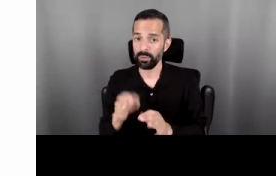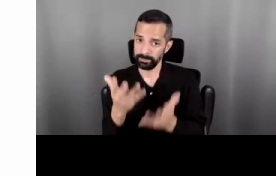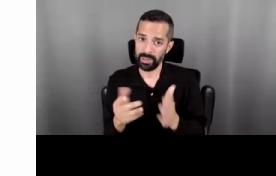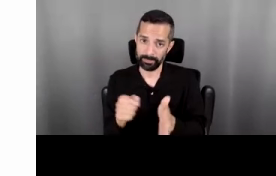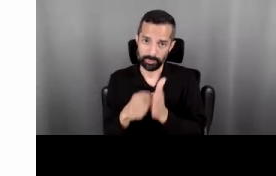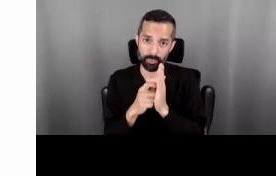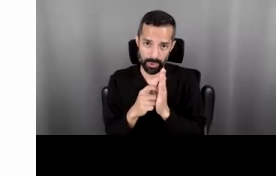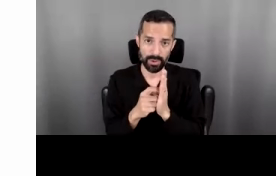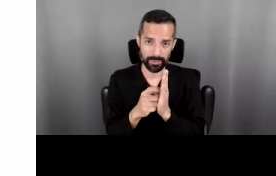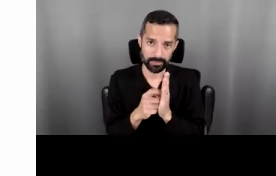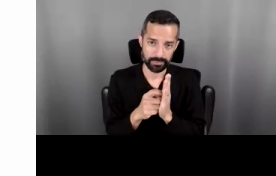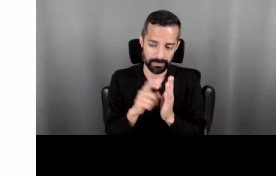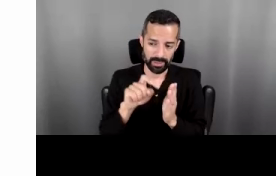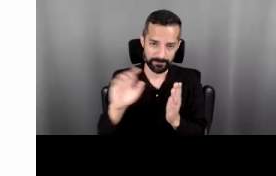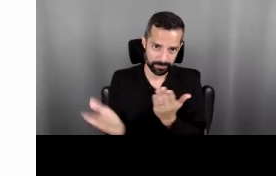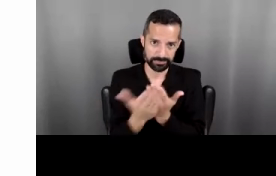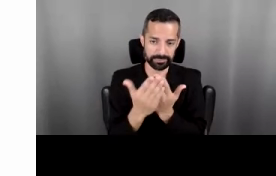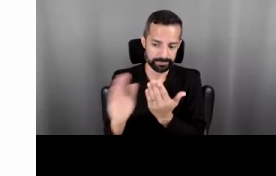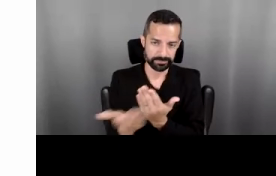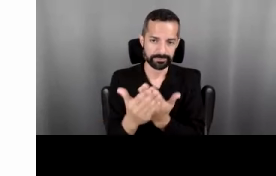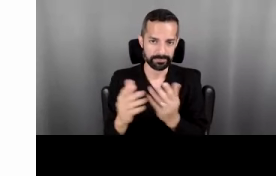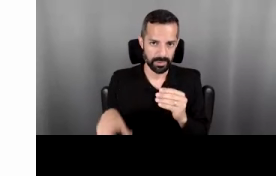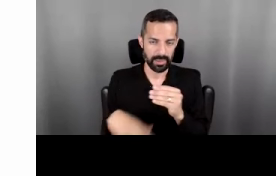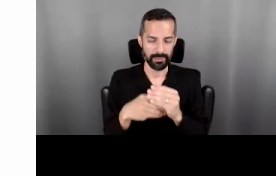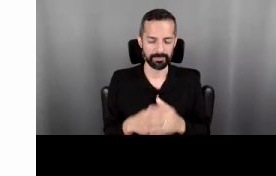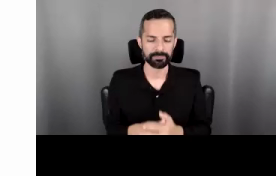And I will now get into the facilities modification request.